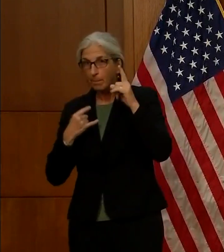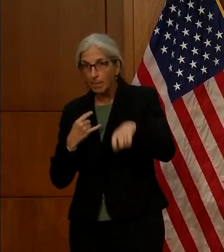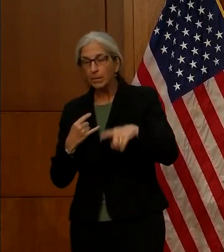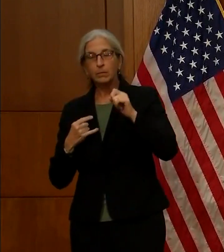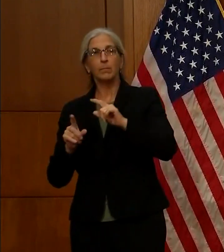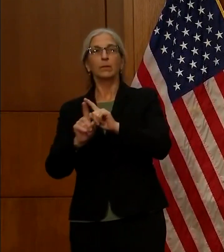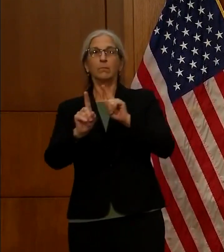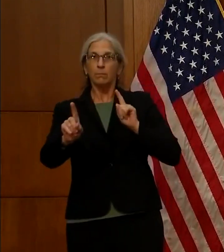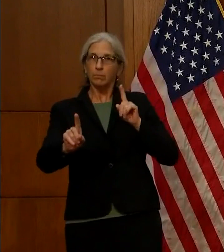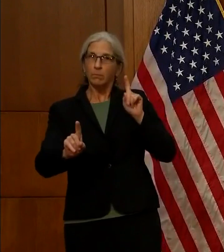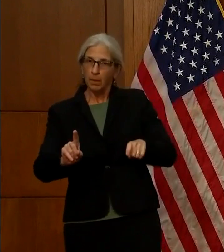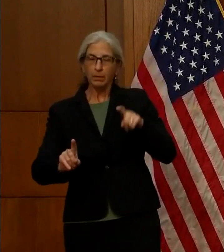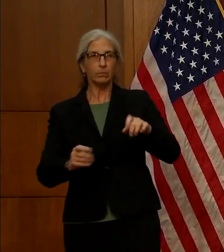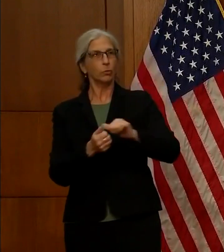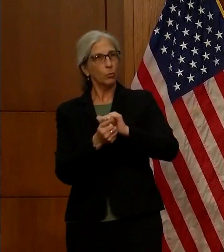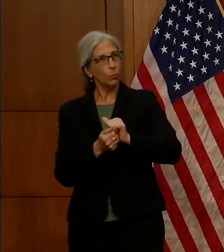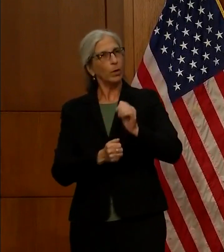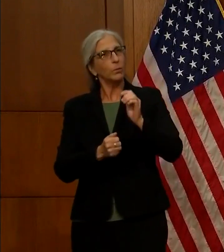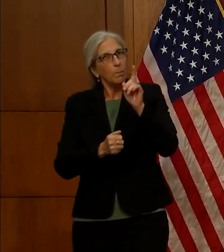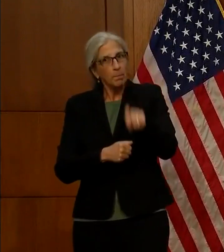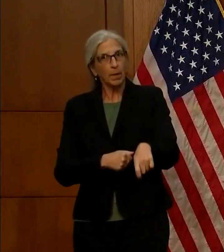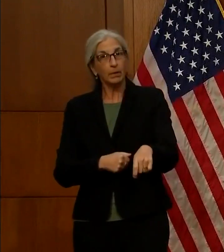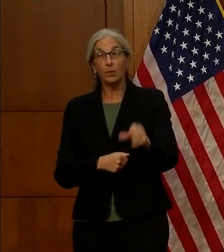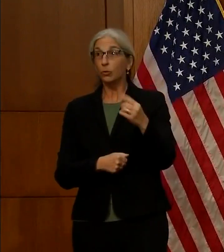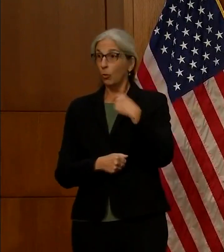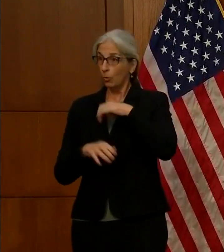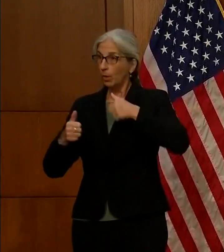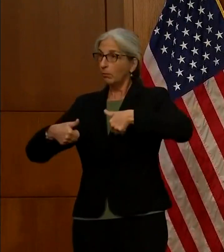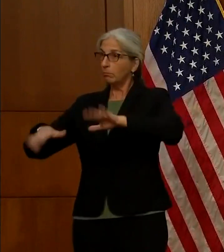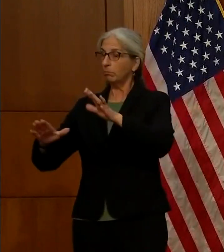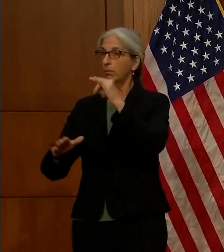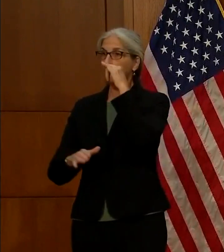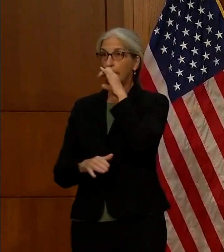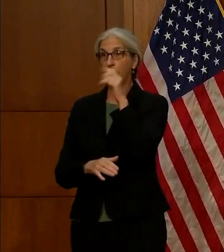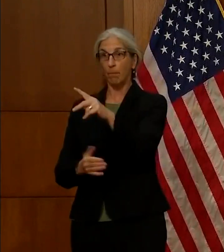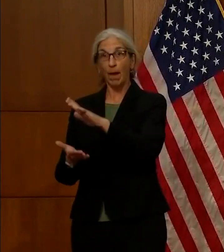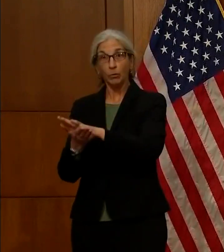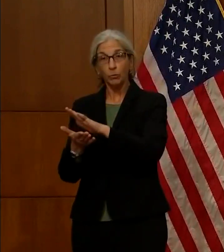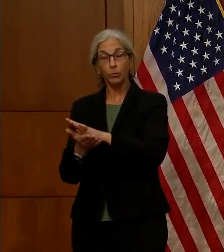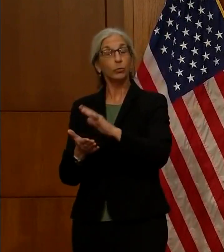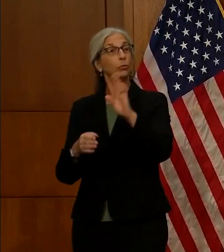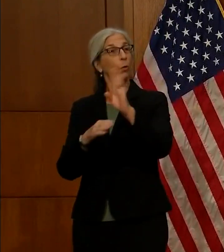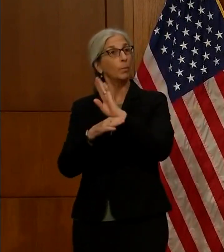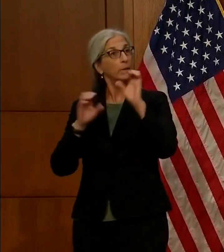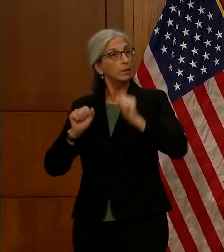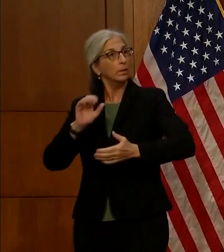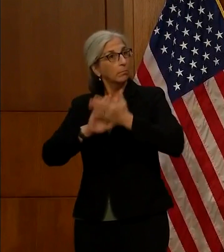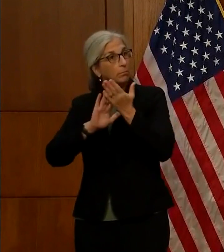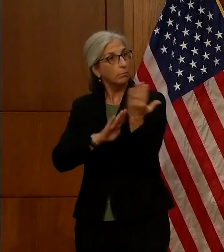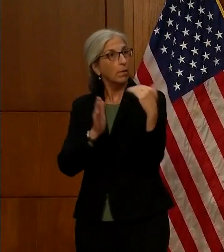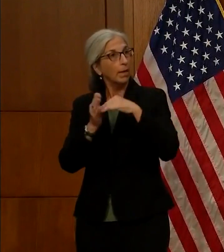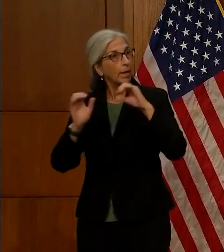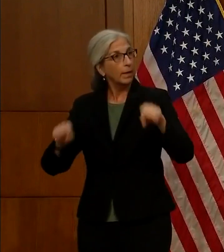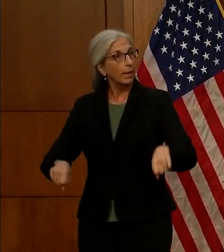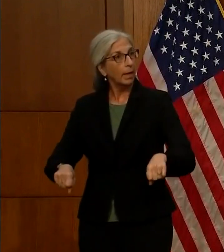KEEP OUR DISTANCE AND WASH OUR HANDS KEEP THE NUMBER STANCE THAT WE CAN GET OUR CHILDREN BACK INTO SCHOOL TO SO THAT WE